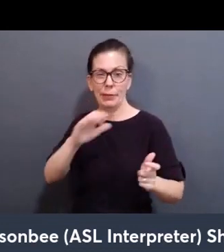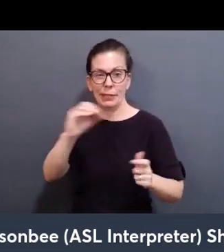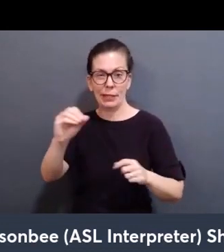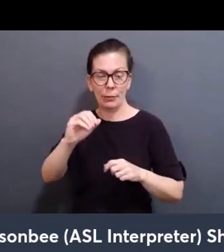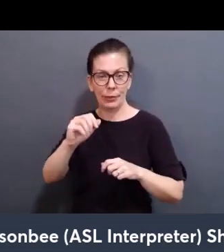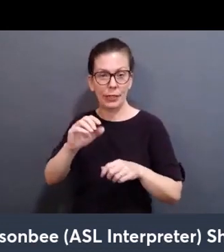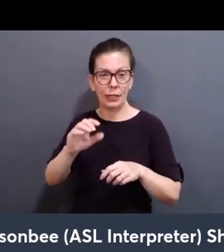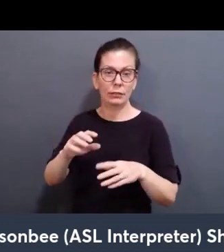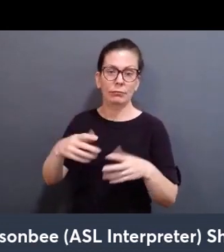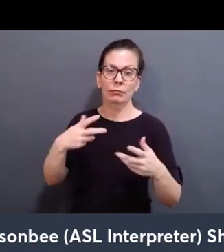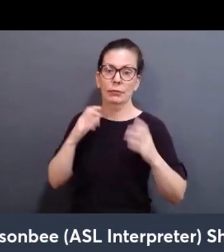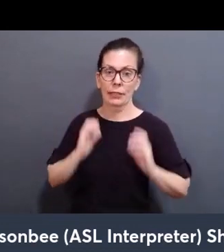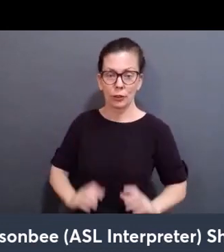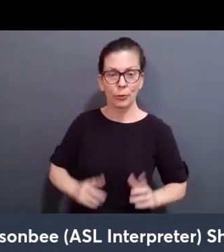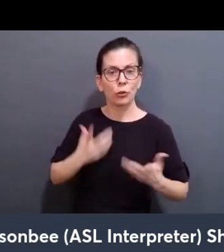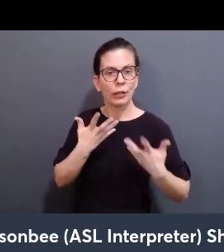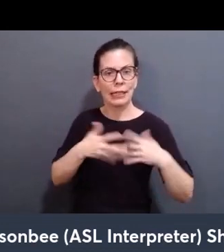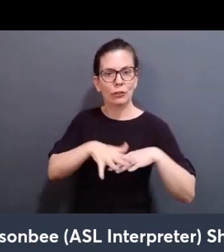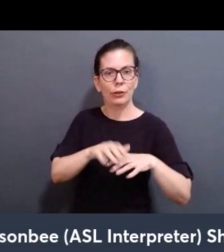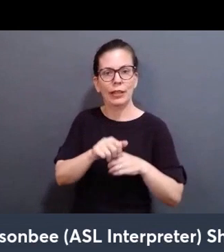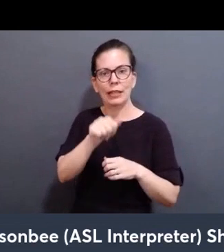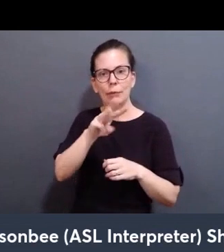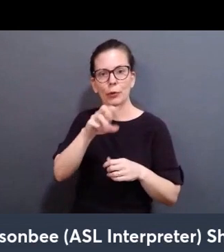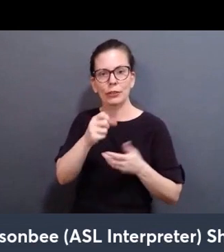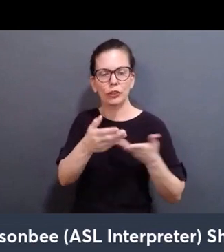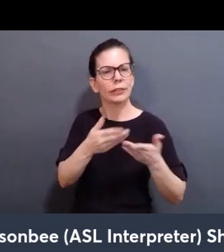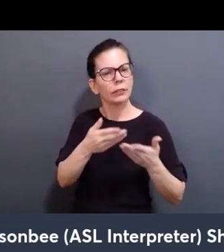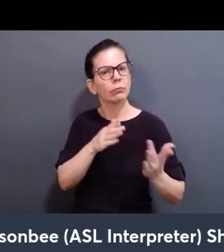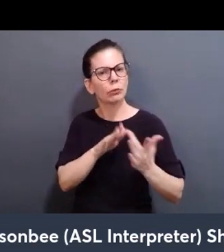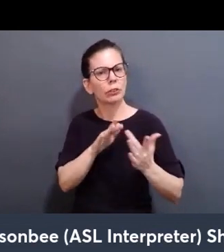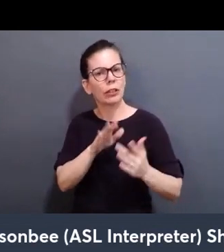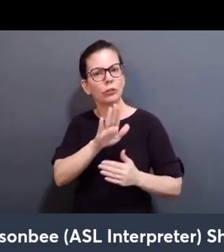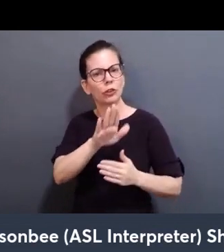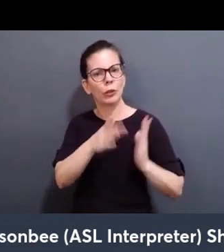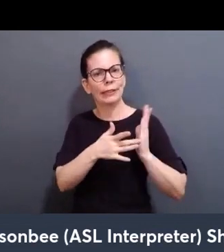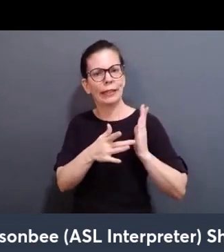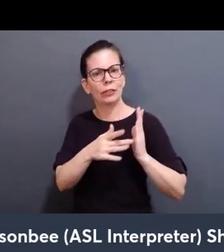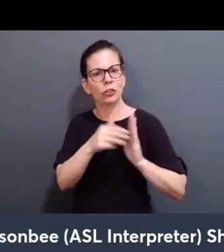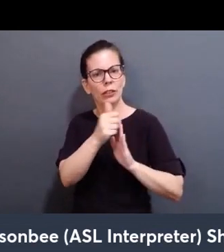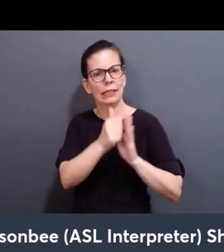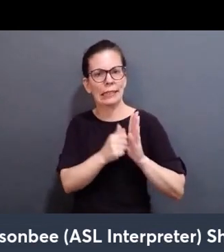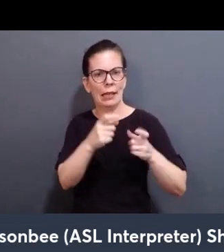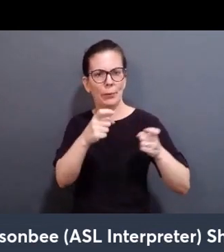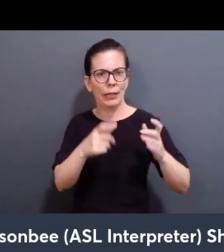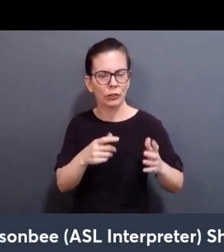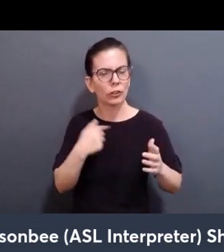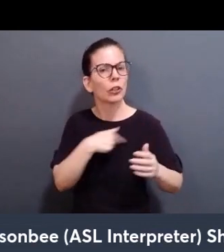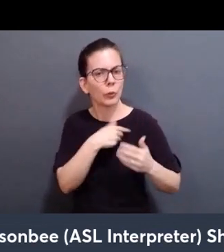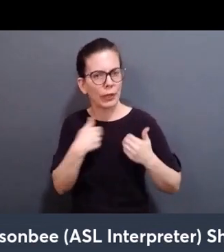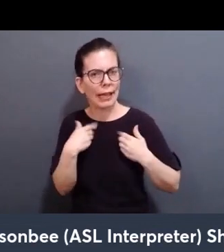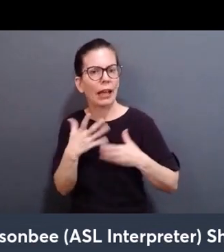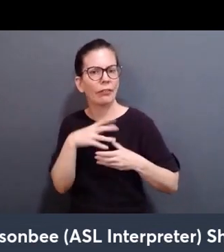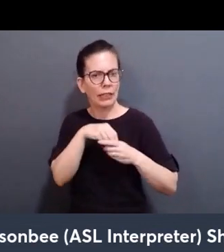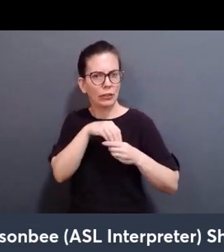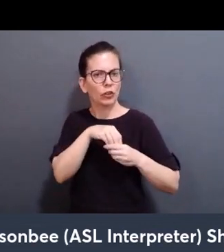with AWS service, do feel free to reach out to your respective technical account managers 'cause we do have an internal tool